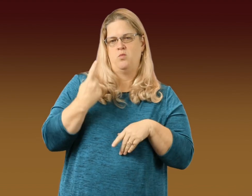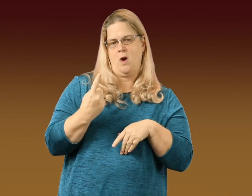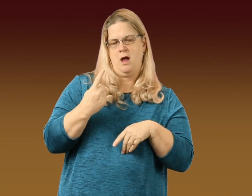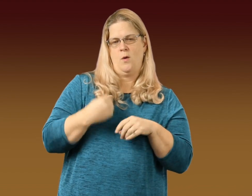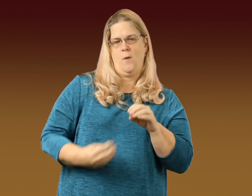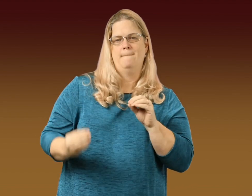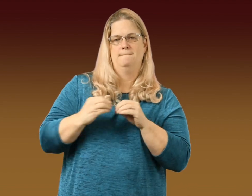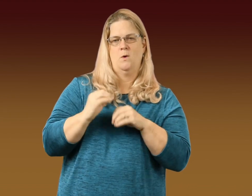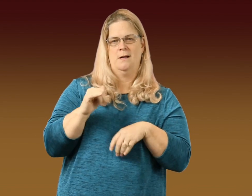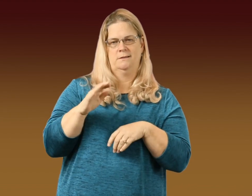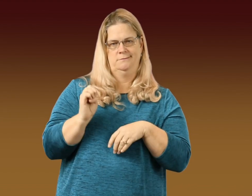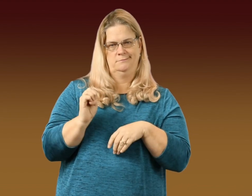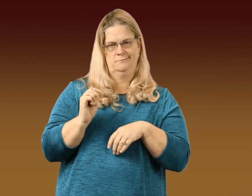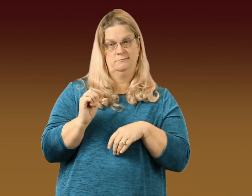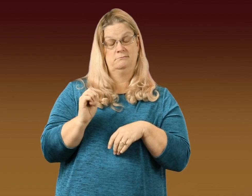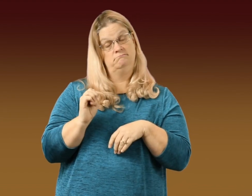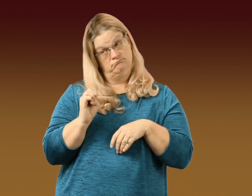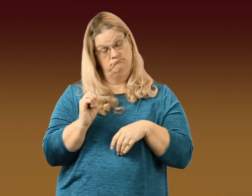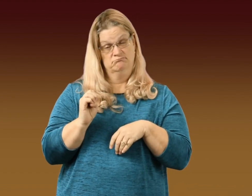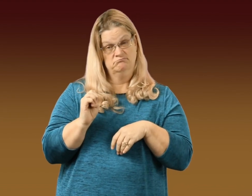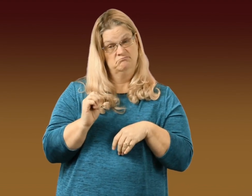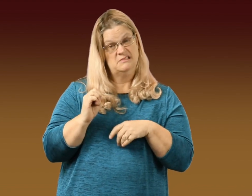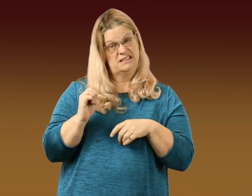or more ACE, which is significant.